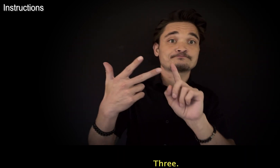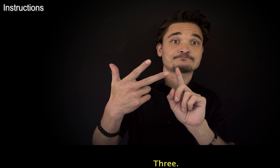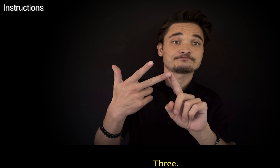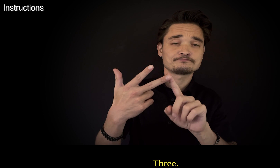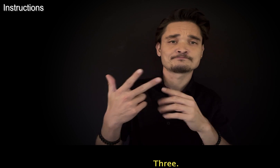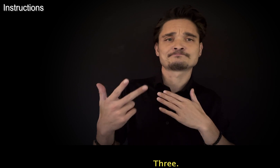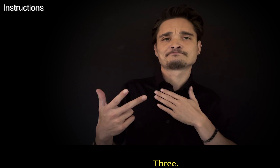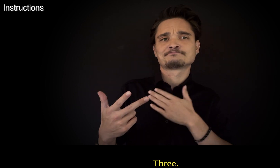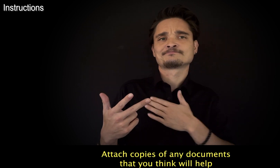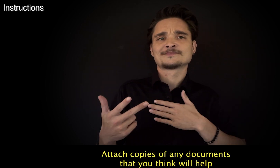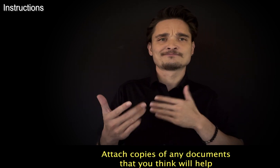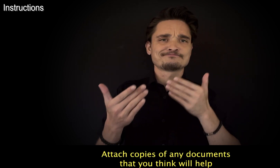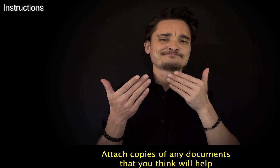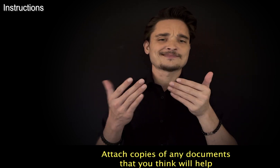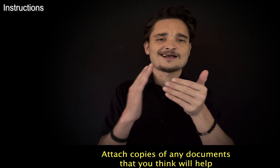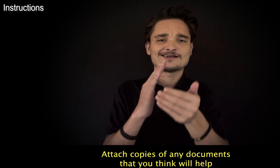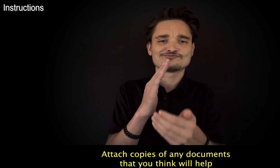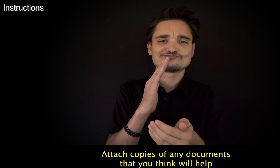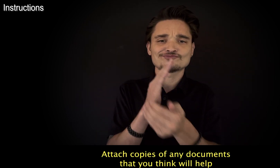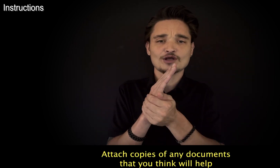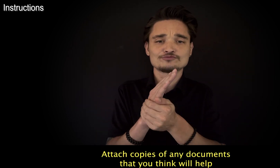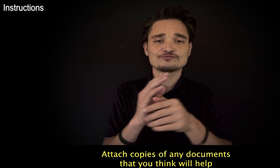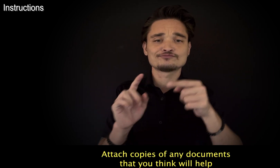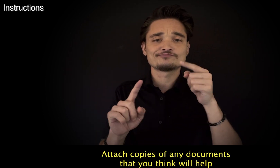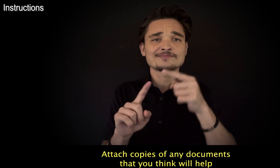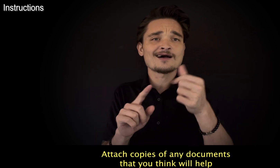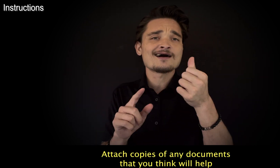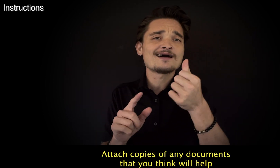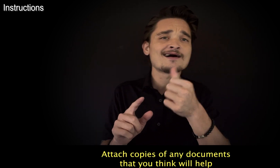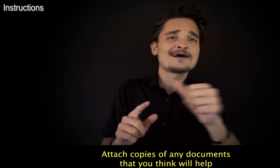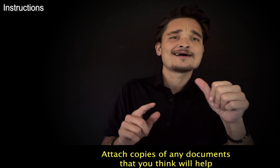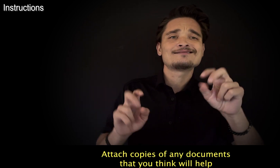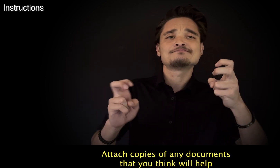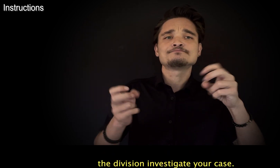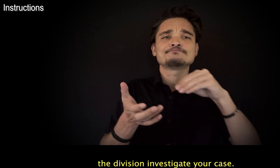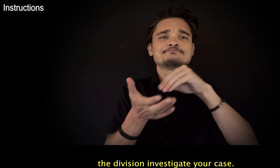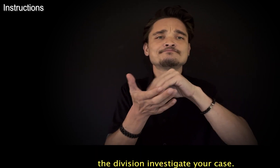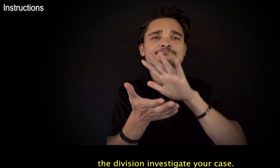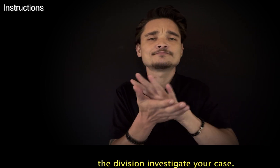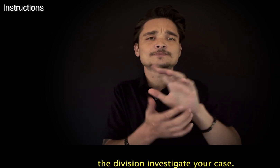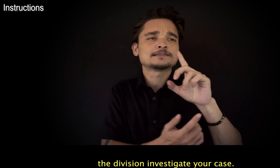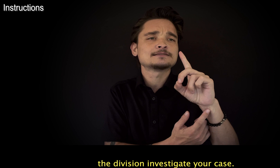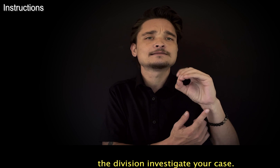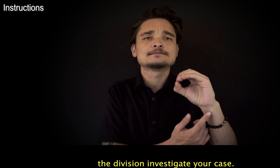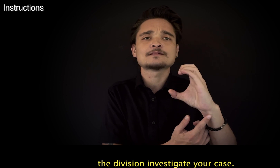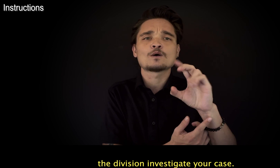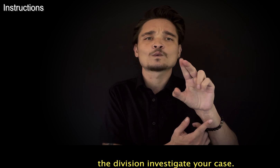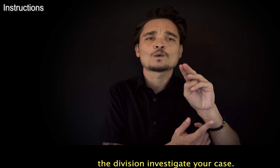Three. Attach copies of any documents that you think will help the division investigate your case.